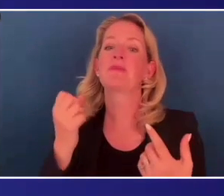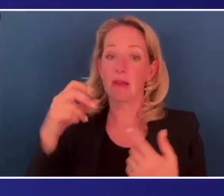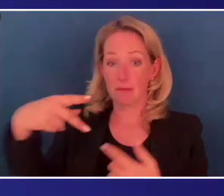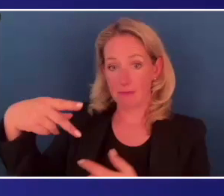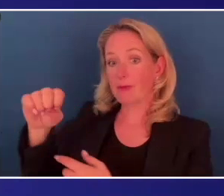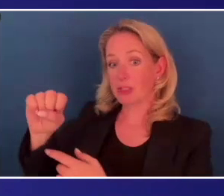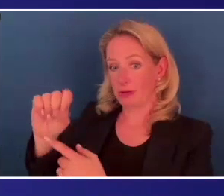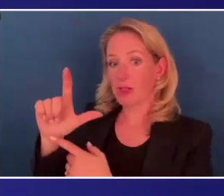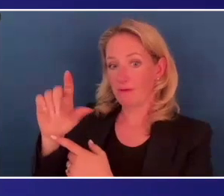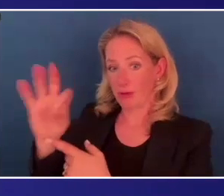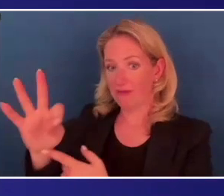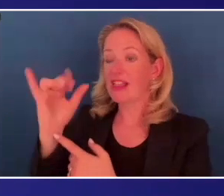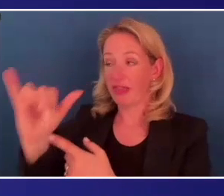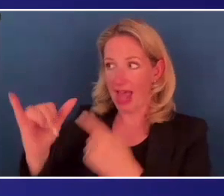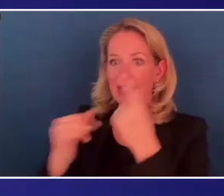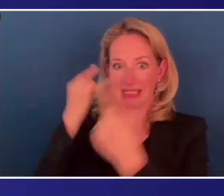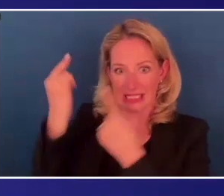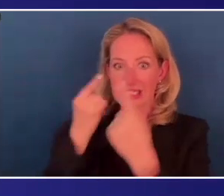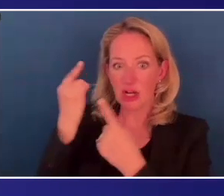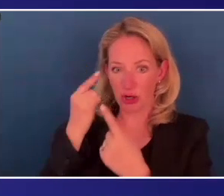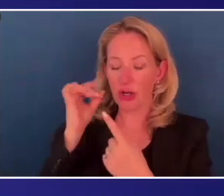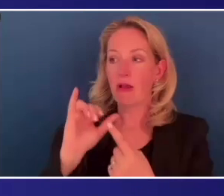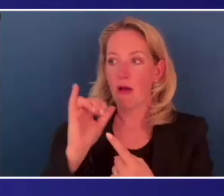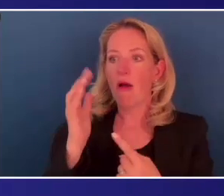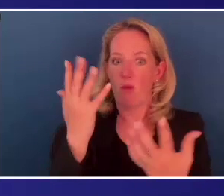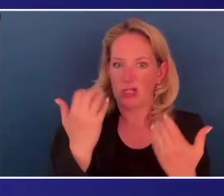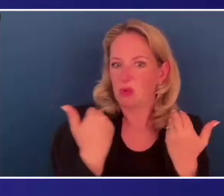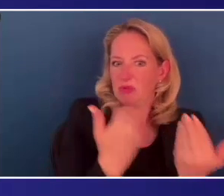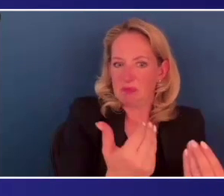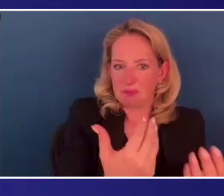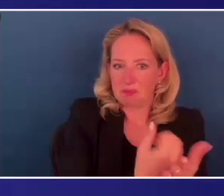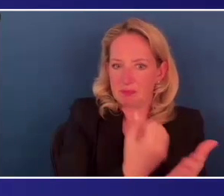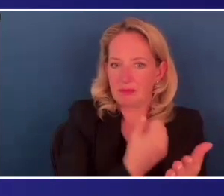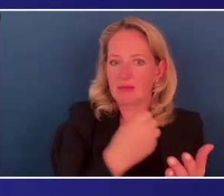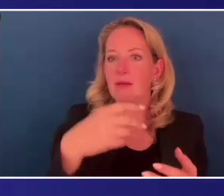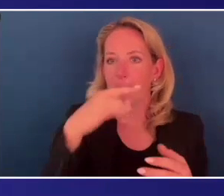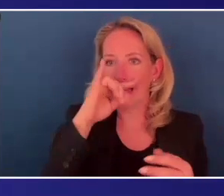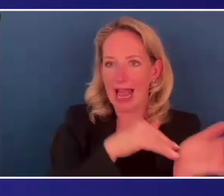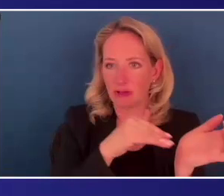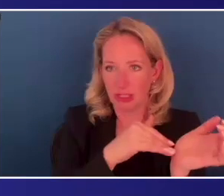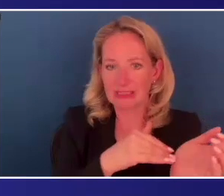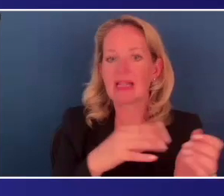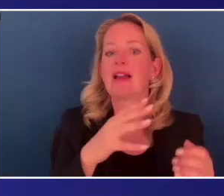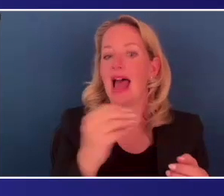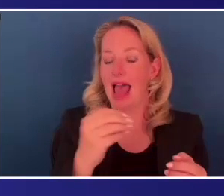And taking away this program, I would further exacerbate the pediatric shortage our country's experience.